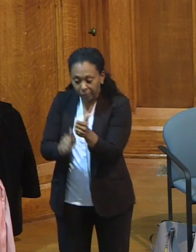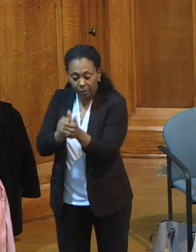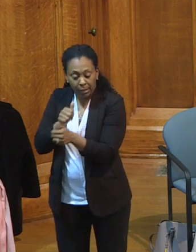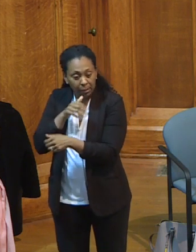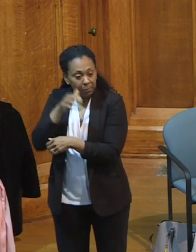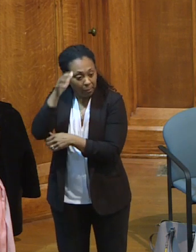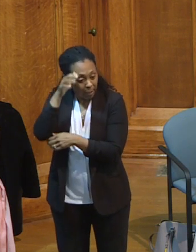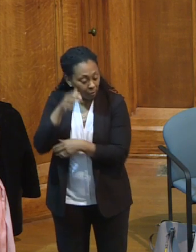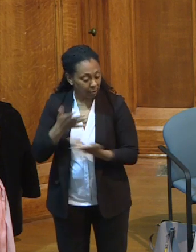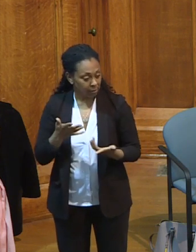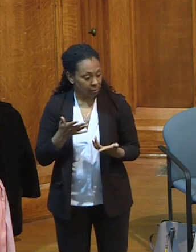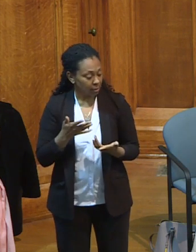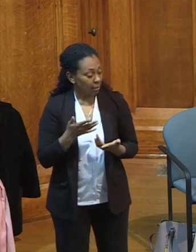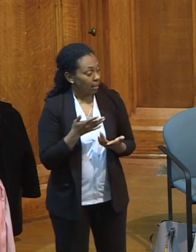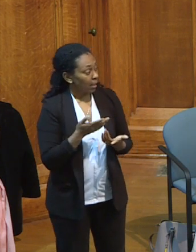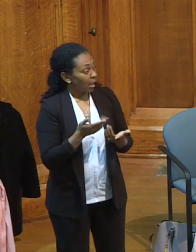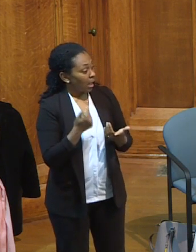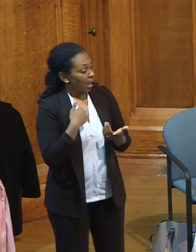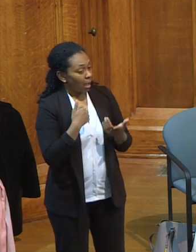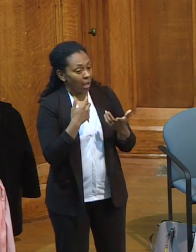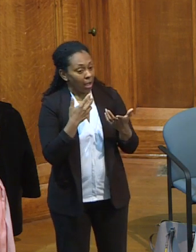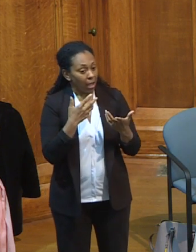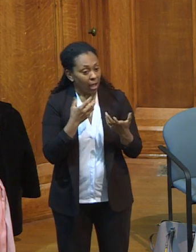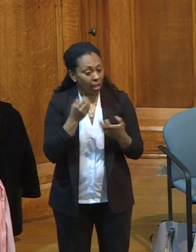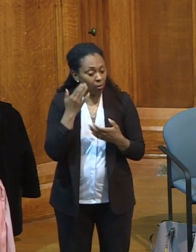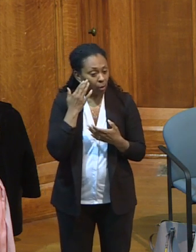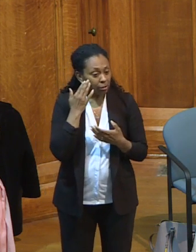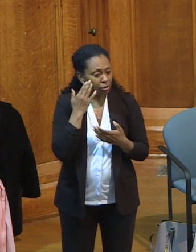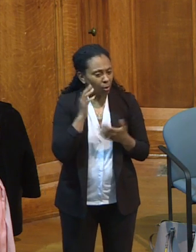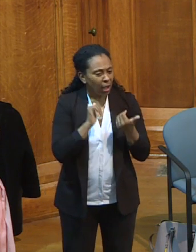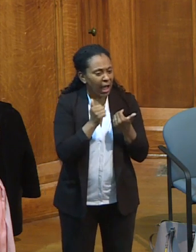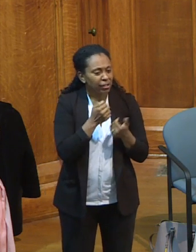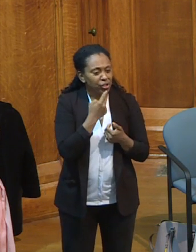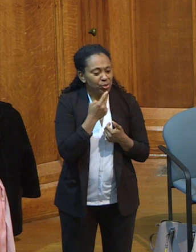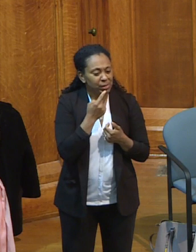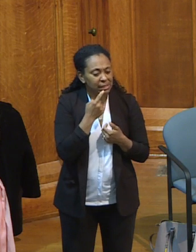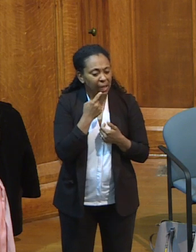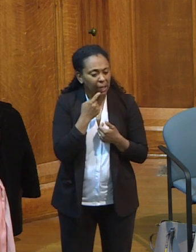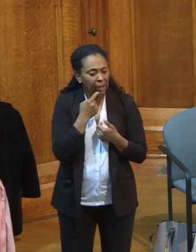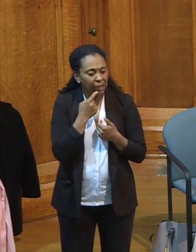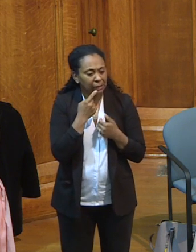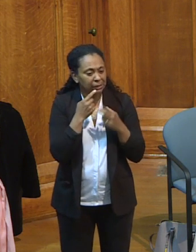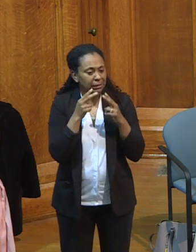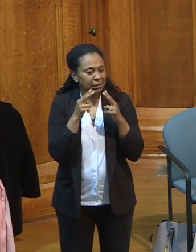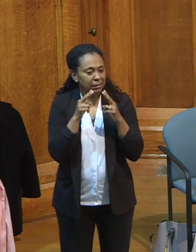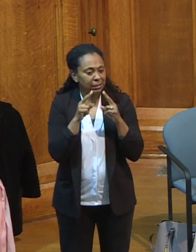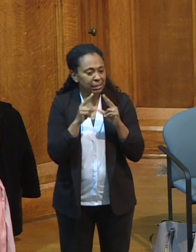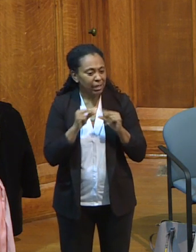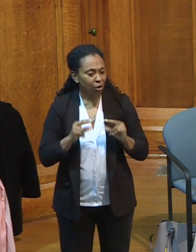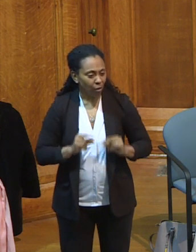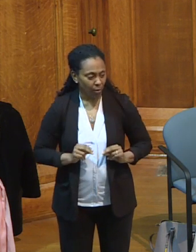Beyond that, I would like to know how do I say Nicaragua? That seems to be very important this evening. Nicaragua.